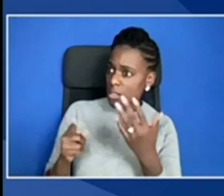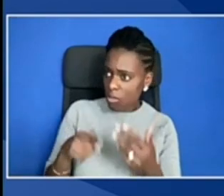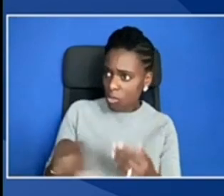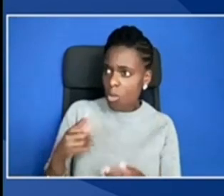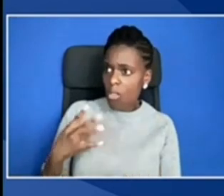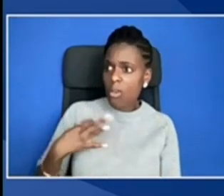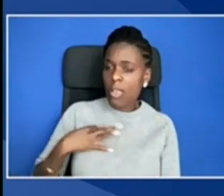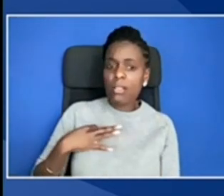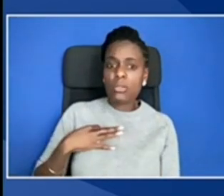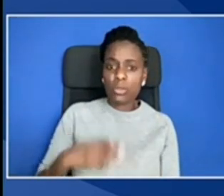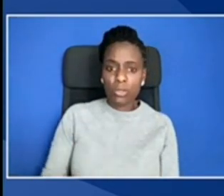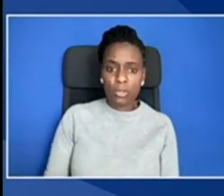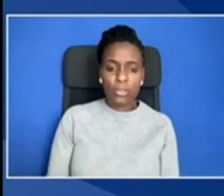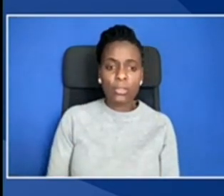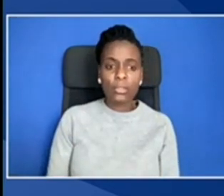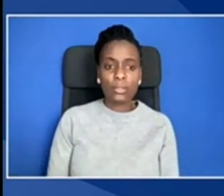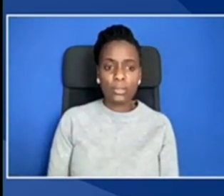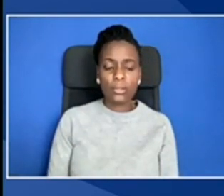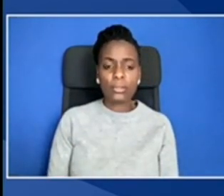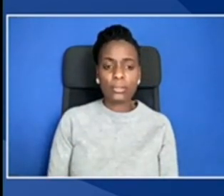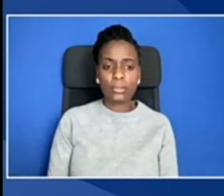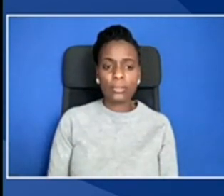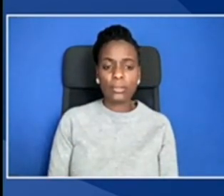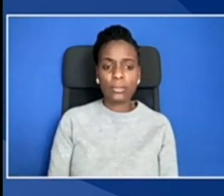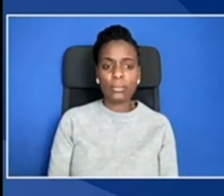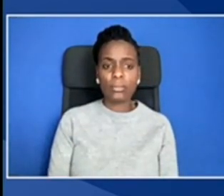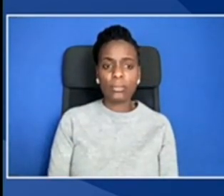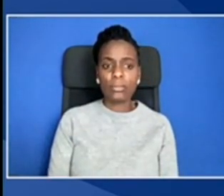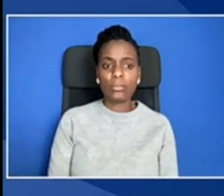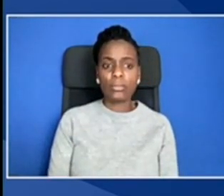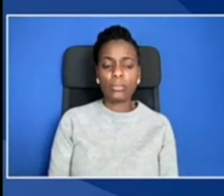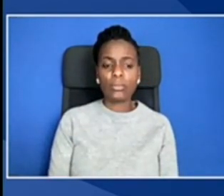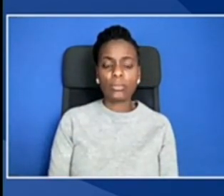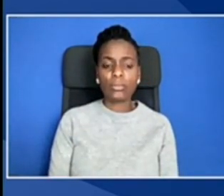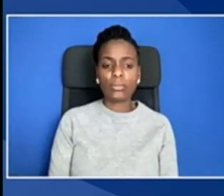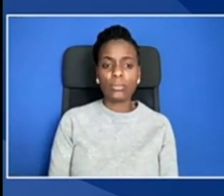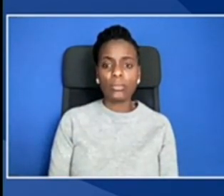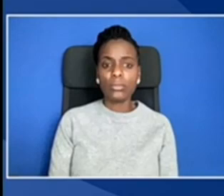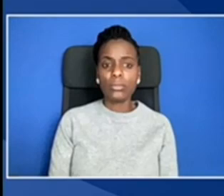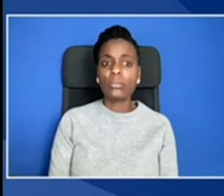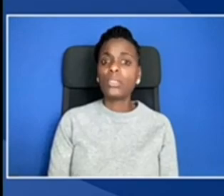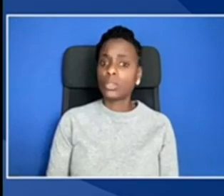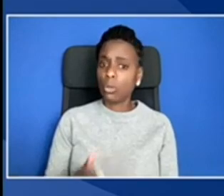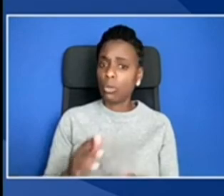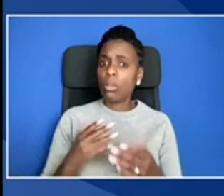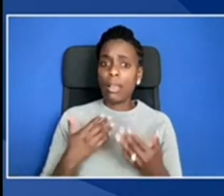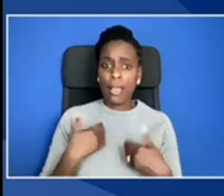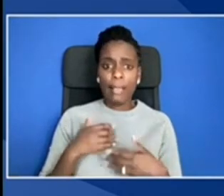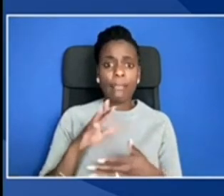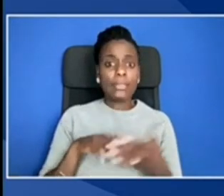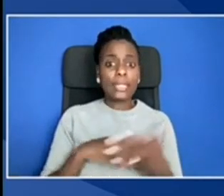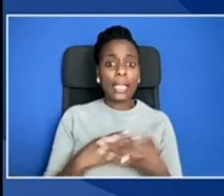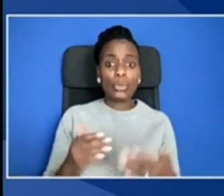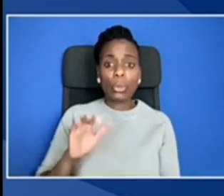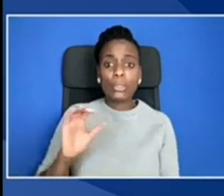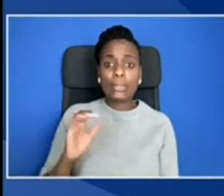I know that, you know, there is the schedule C list. Nobody was contacted for Sweet v.